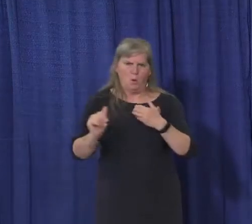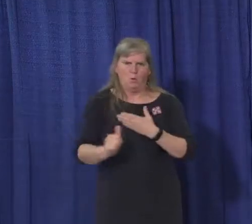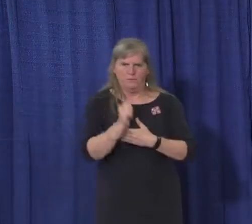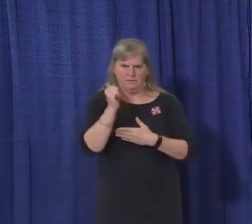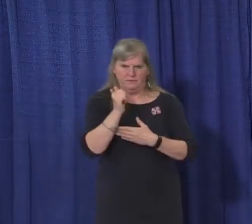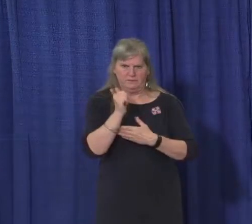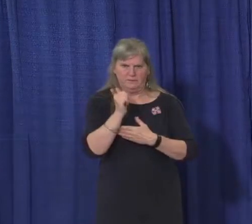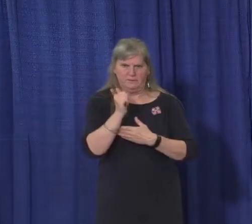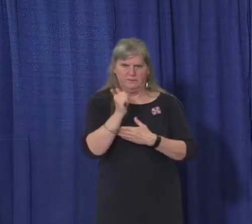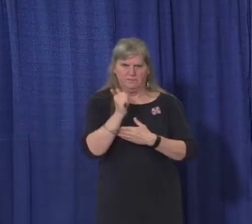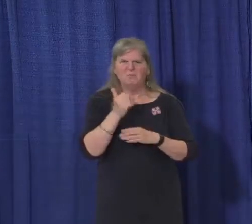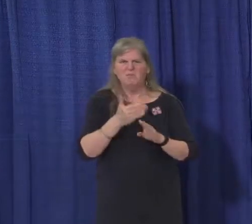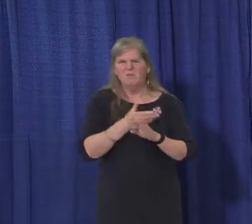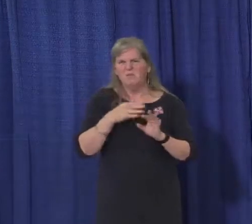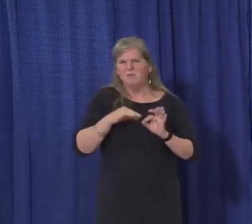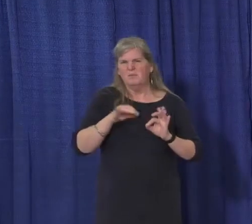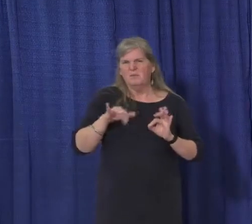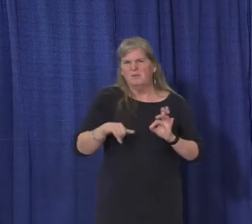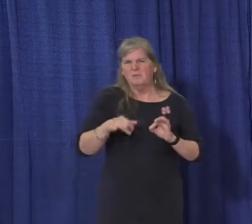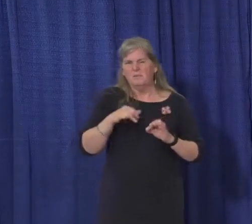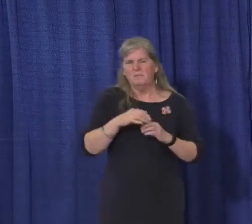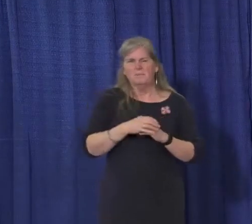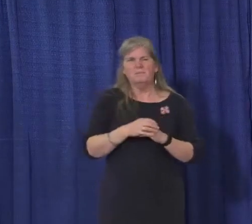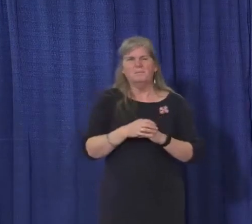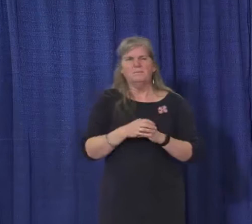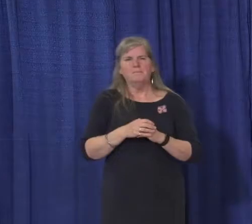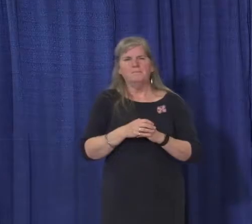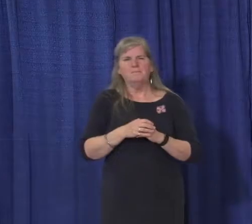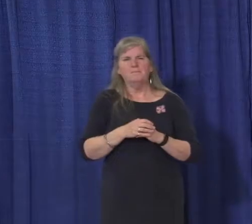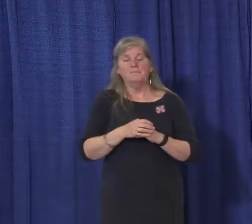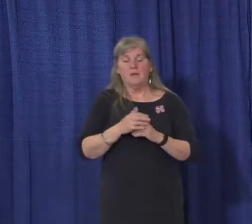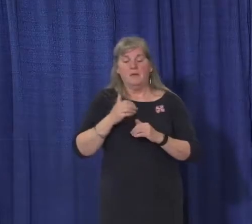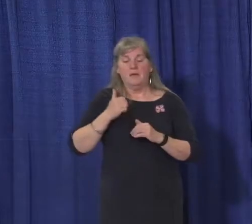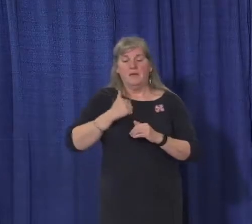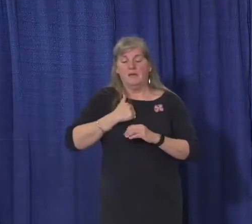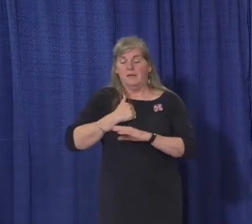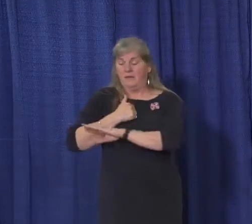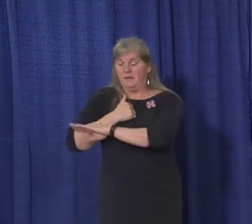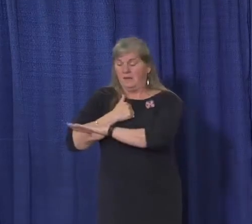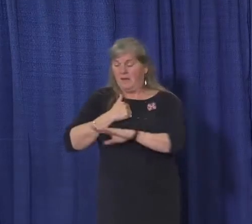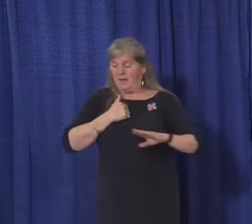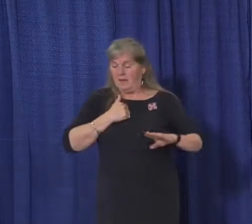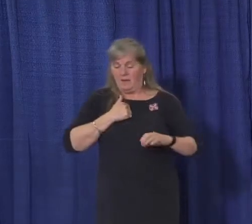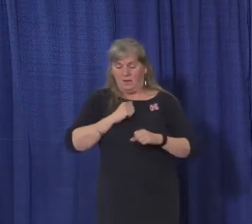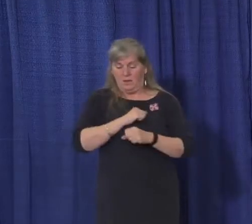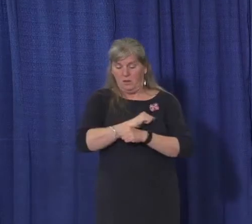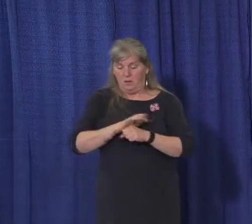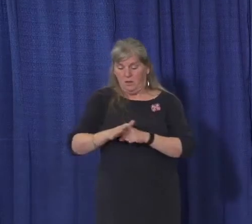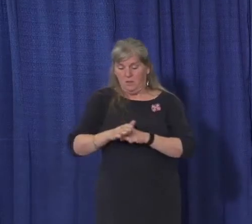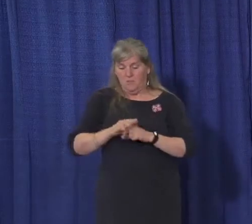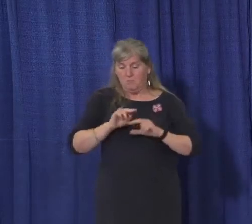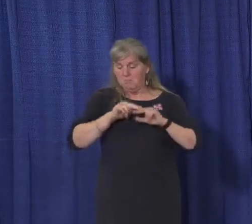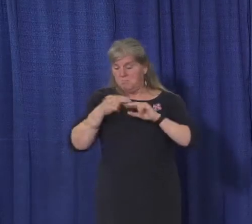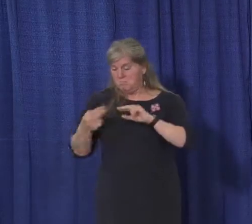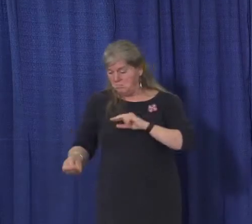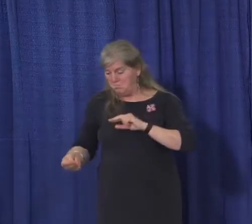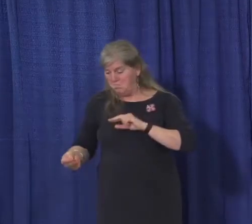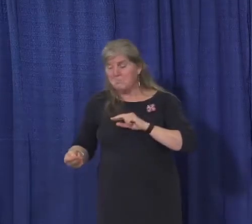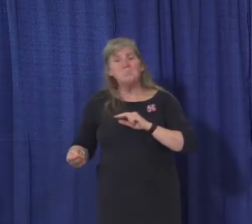very low. And in Canada's climate of rapidly decreasing create cases